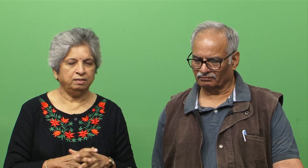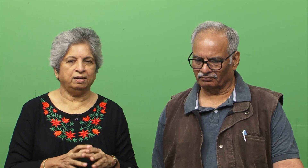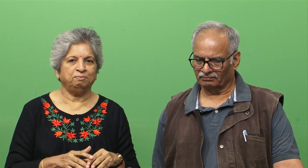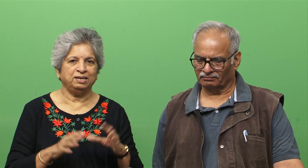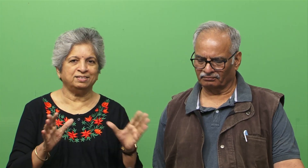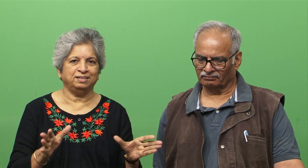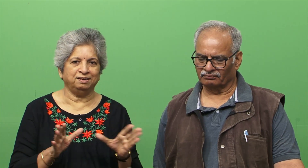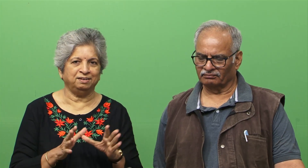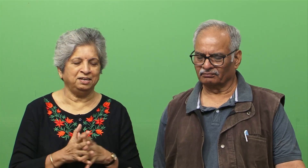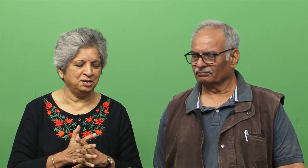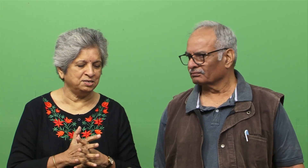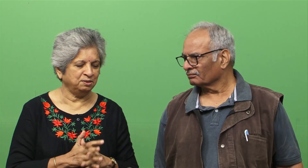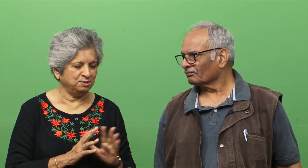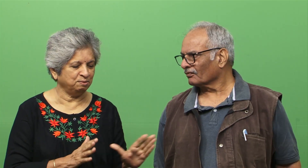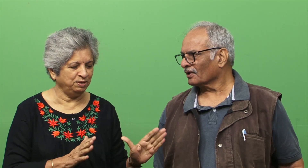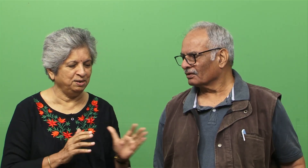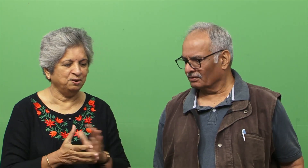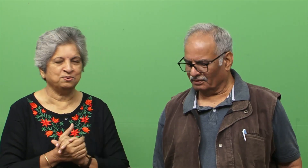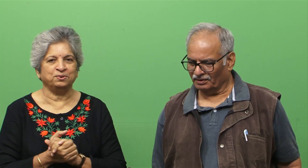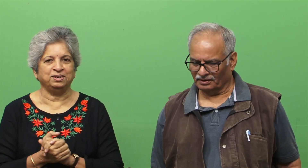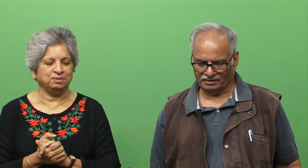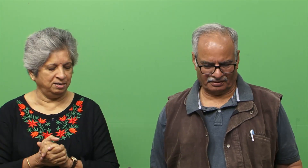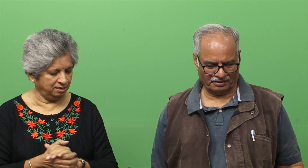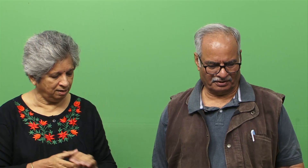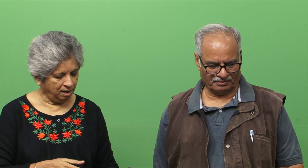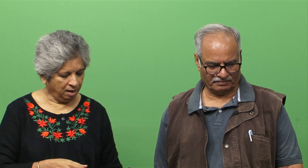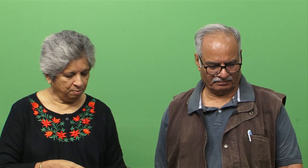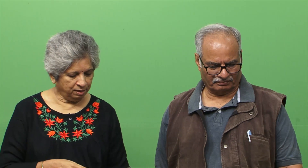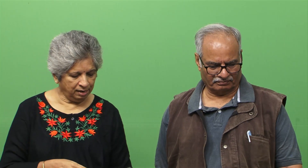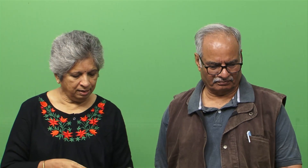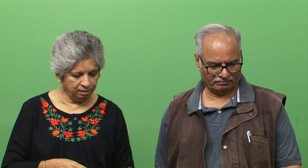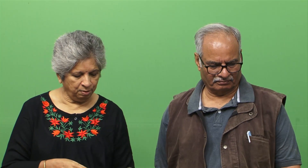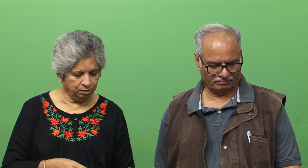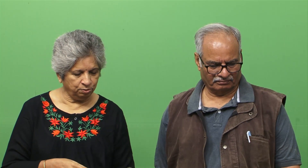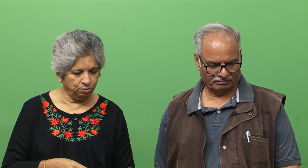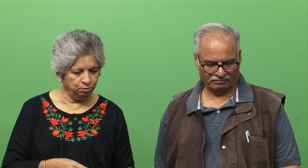there are various other indication also we need not go into the detail but I'll get back to you